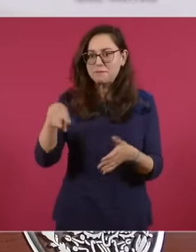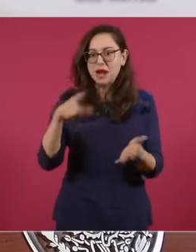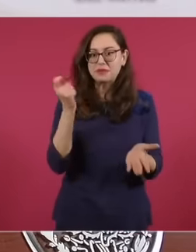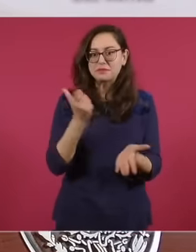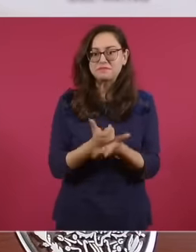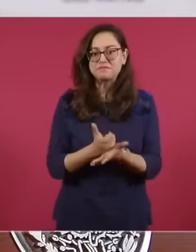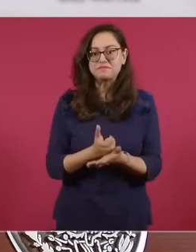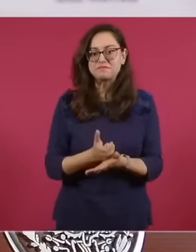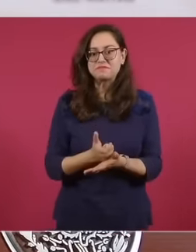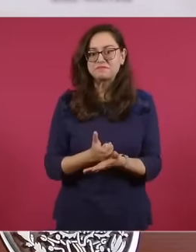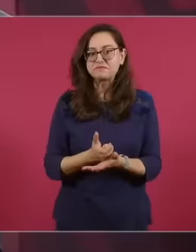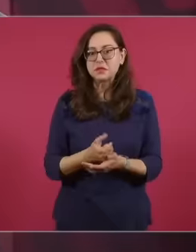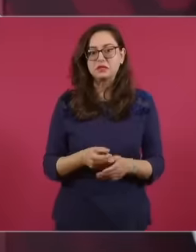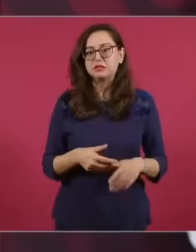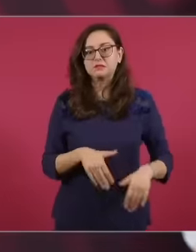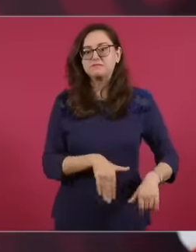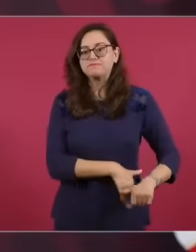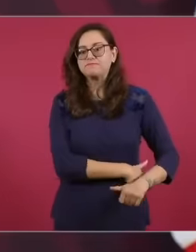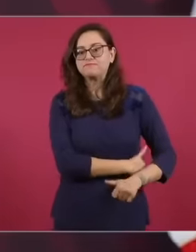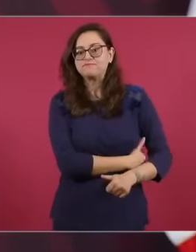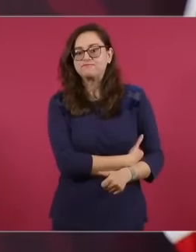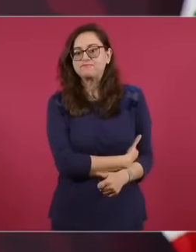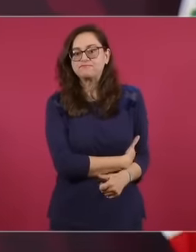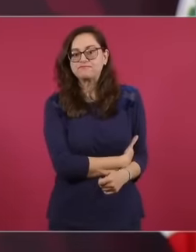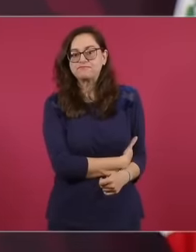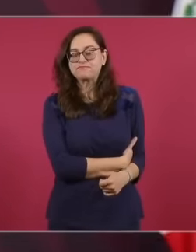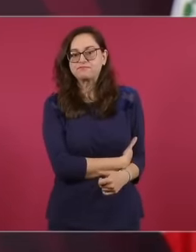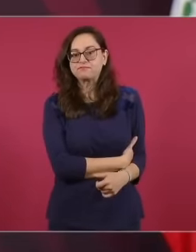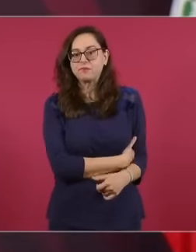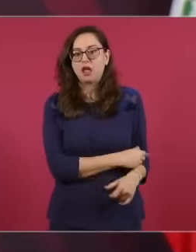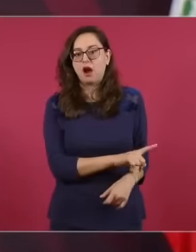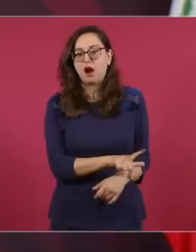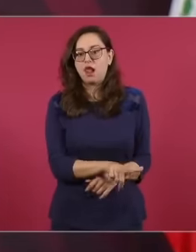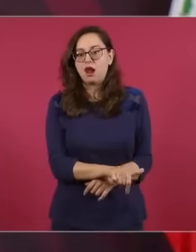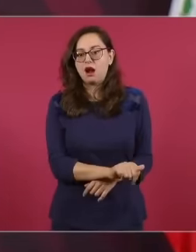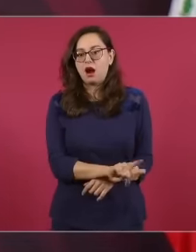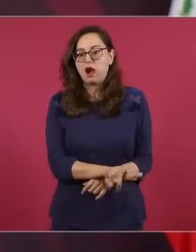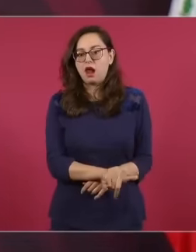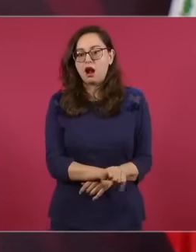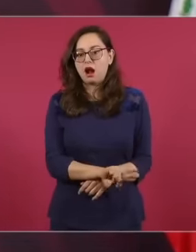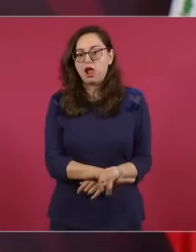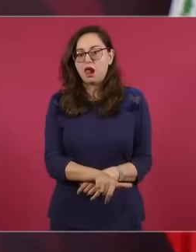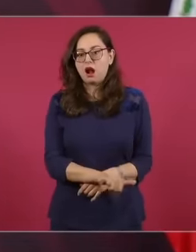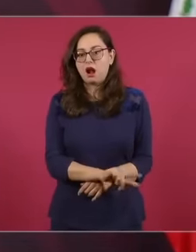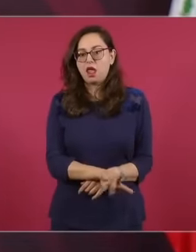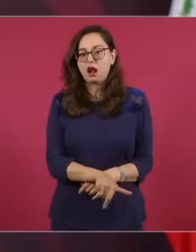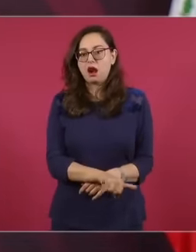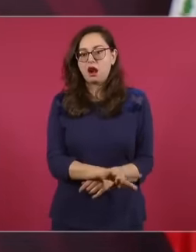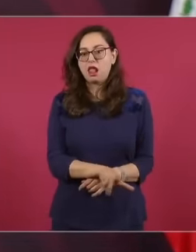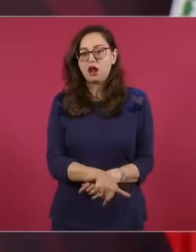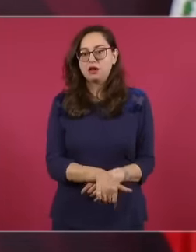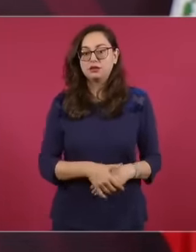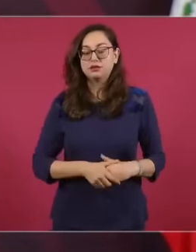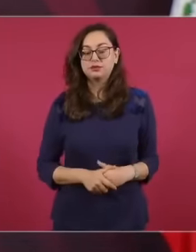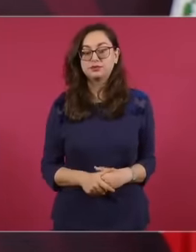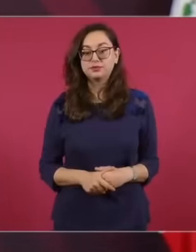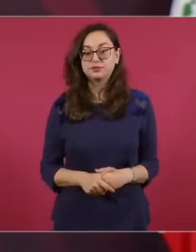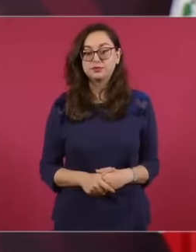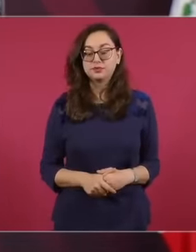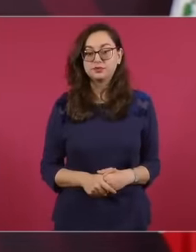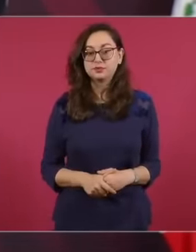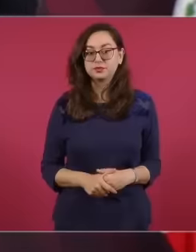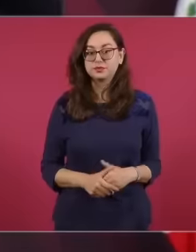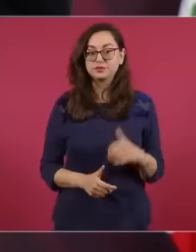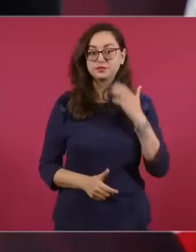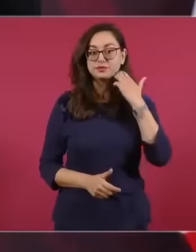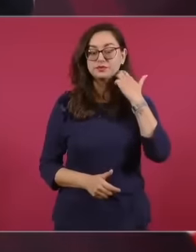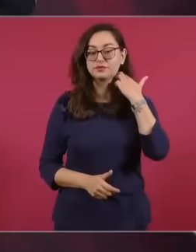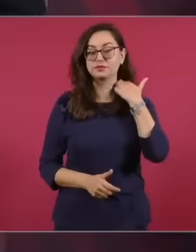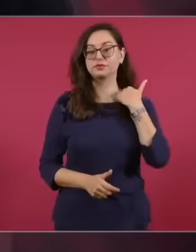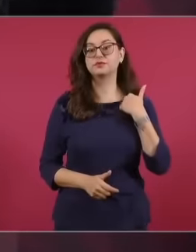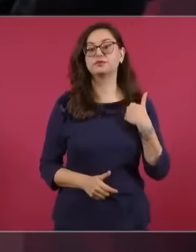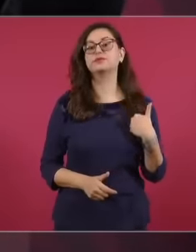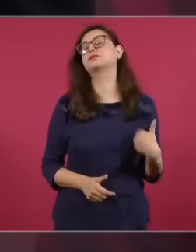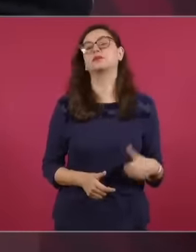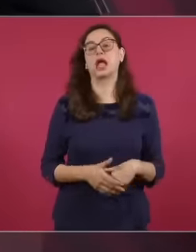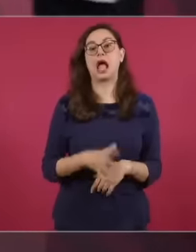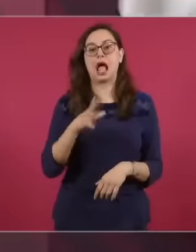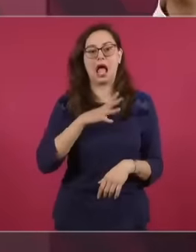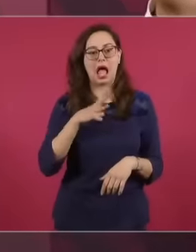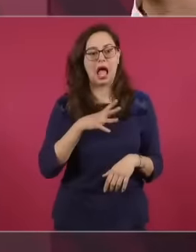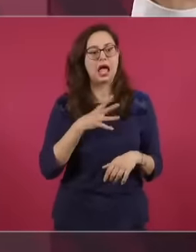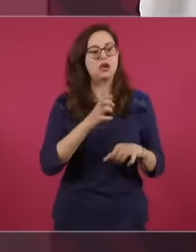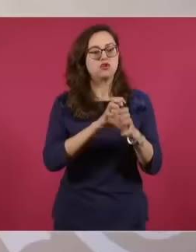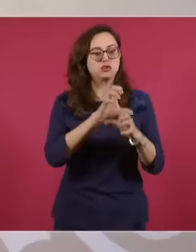files and then there is nothing that affects the